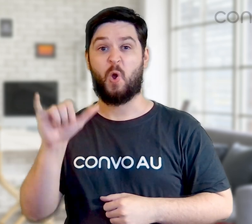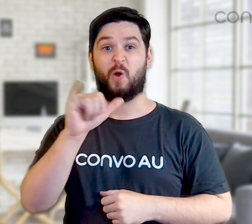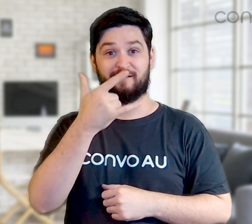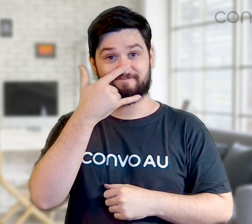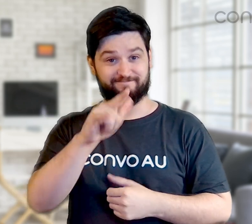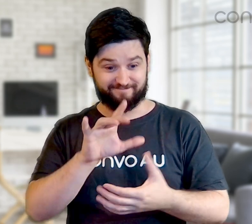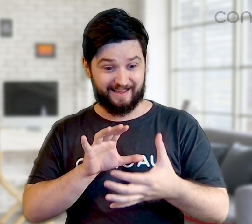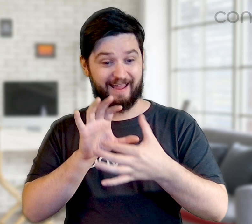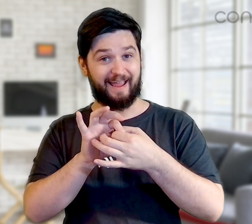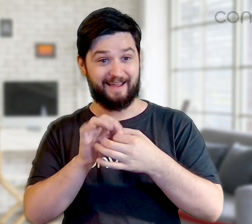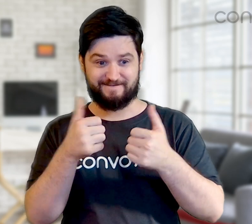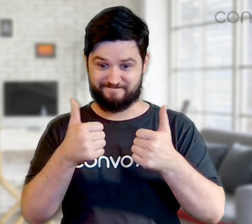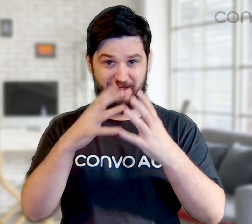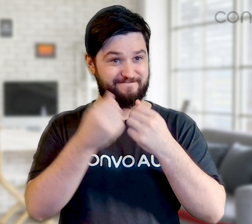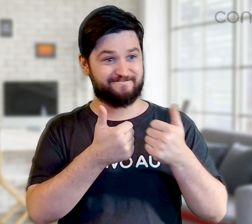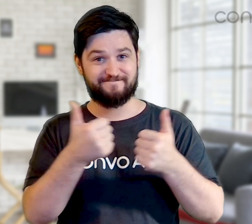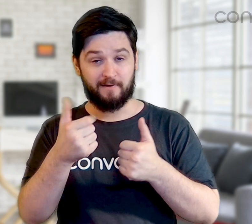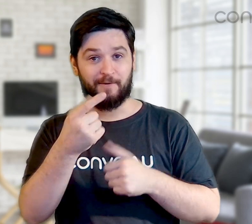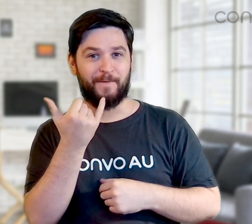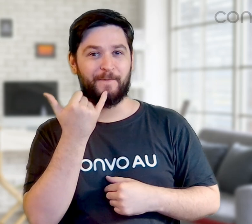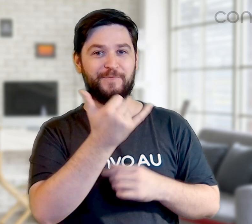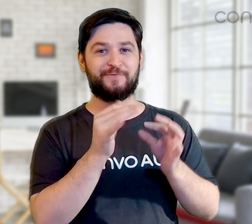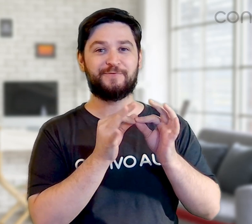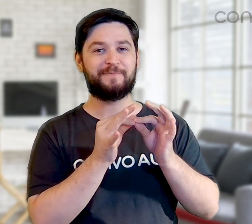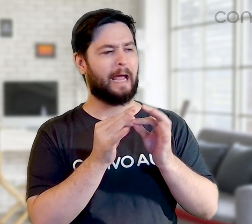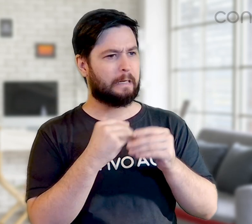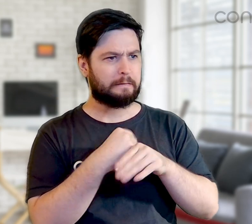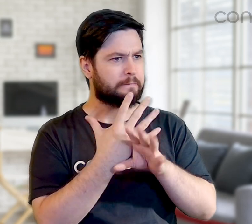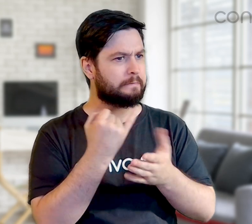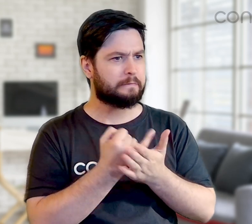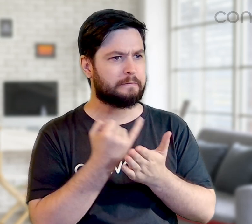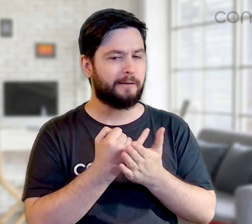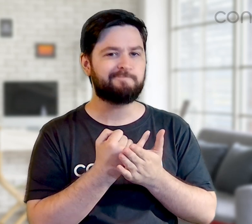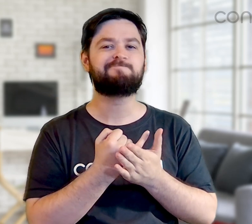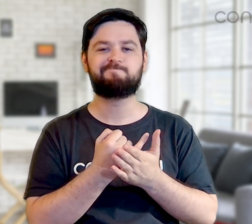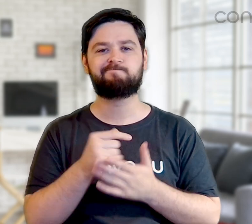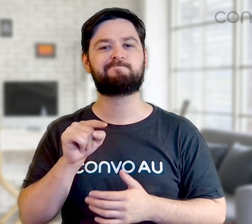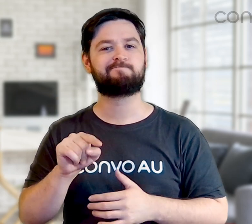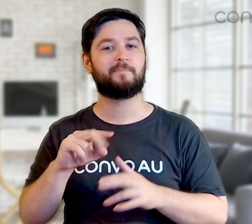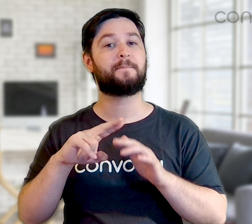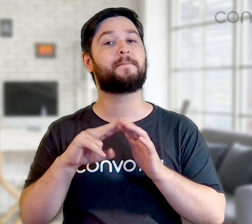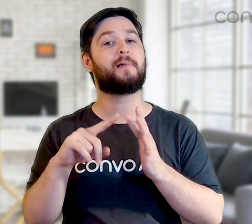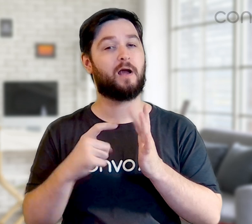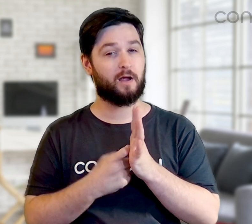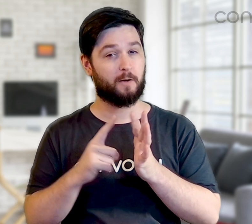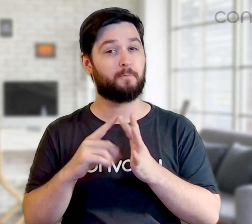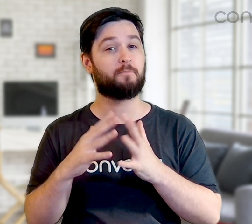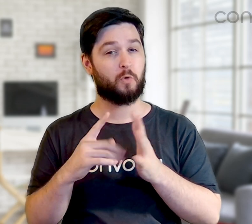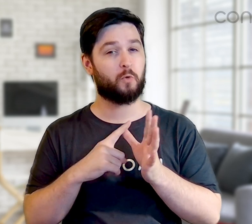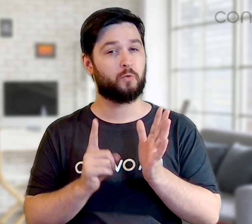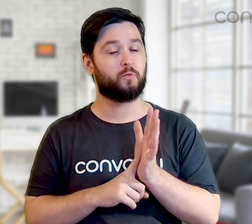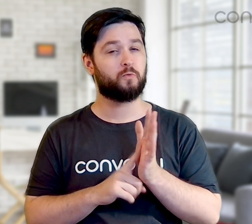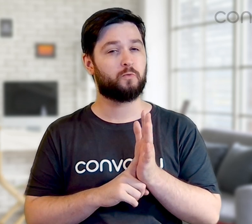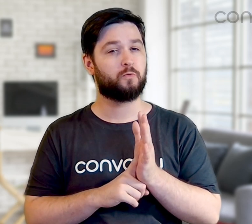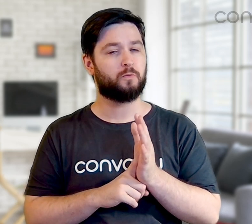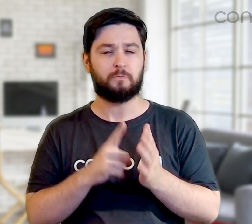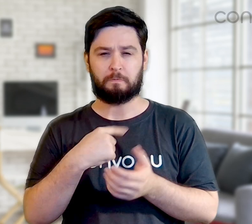or be blocked due to corporate firewall and network configuration.